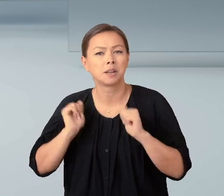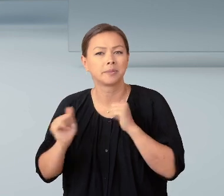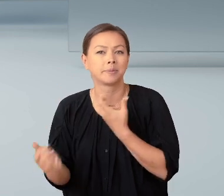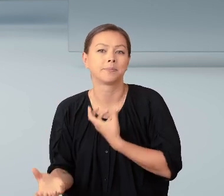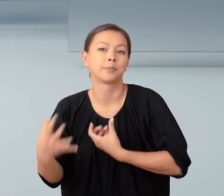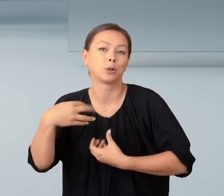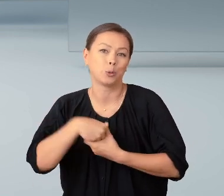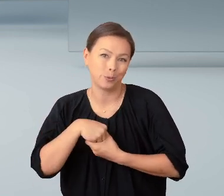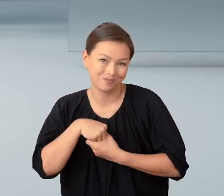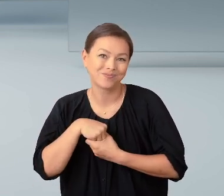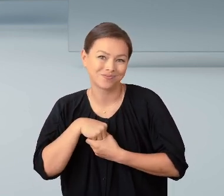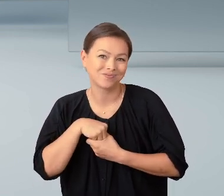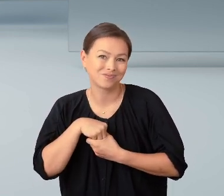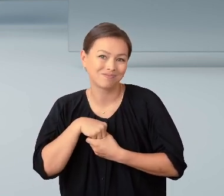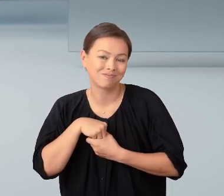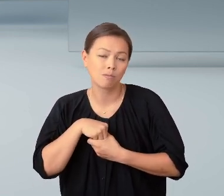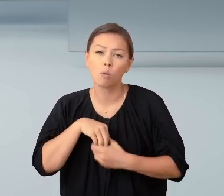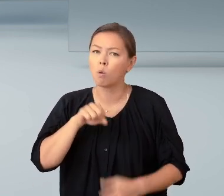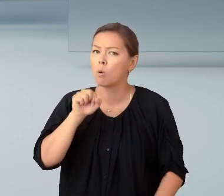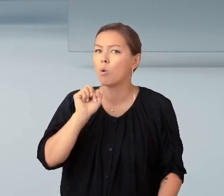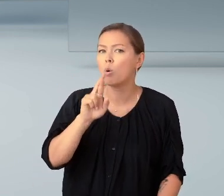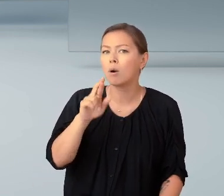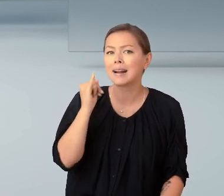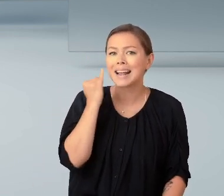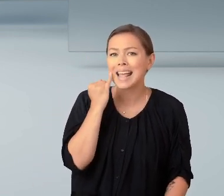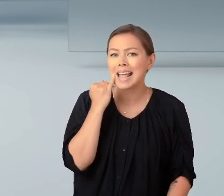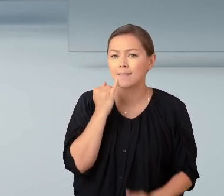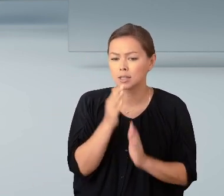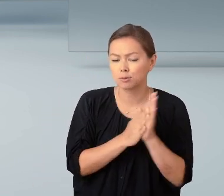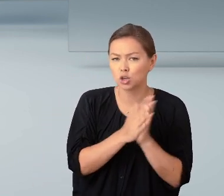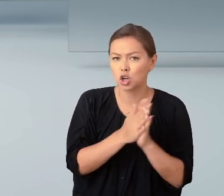What is the cost when adding or removing a resource? Was the onboarding